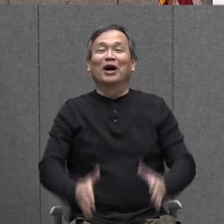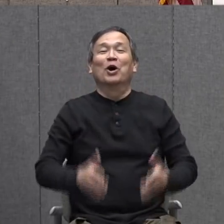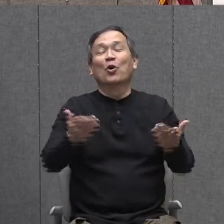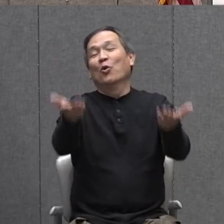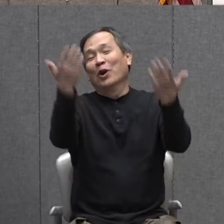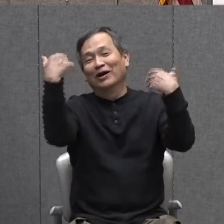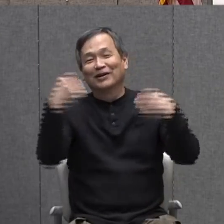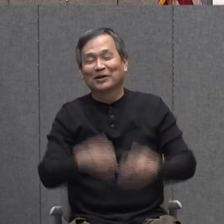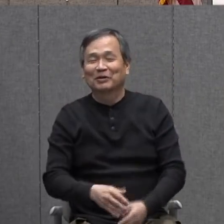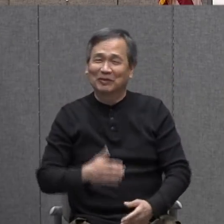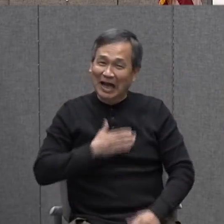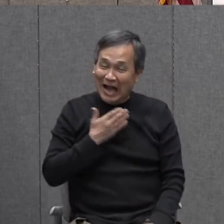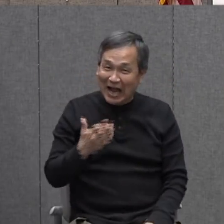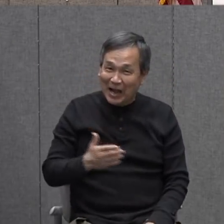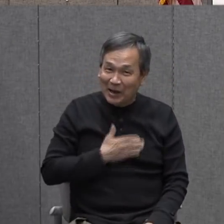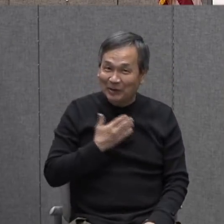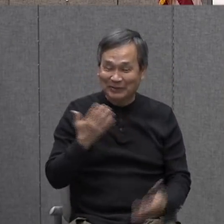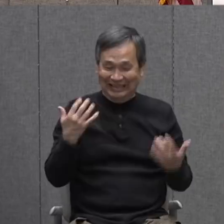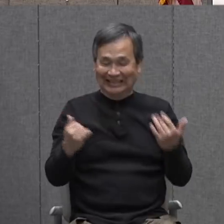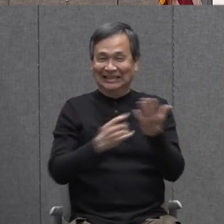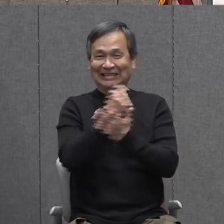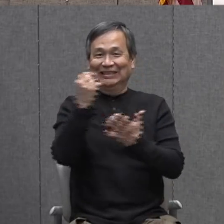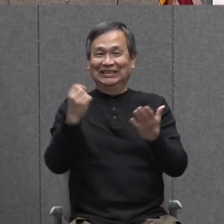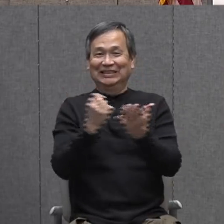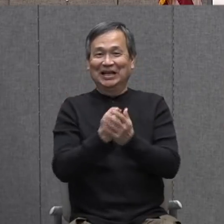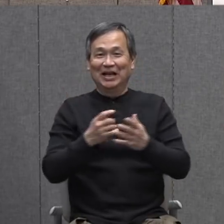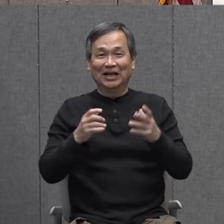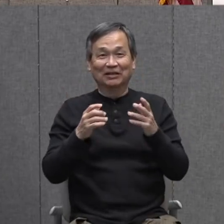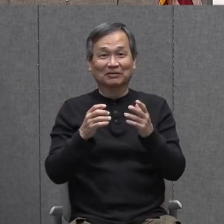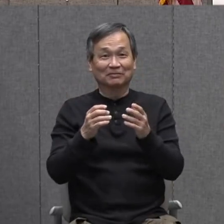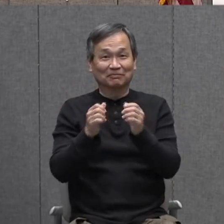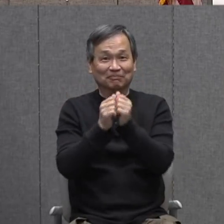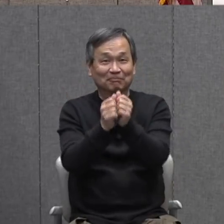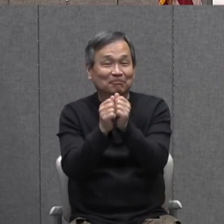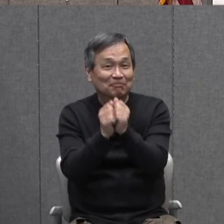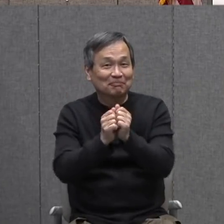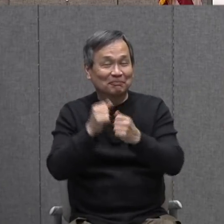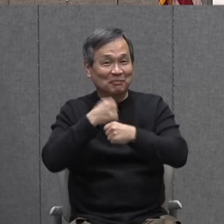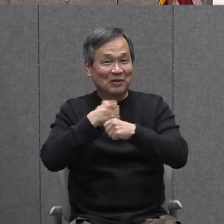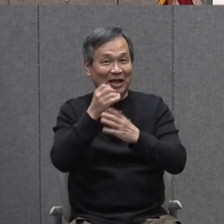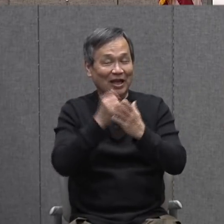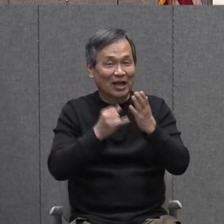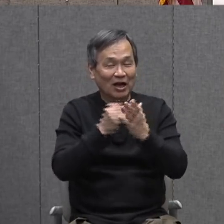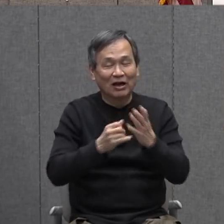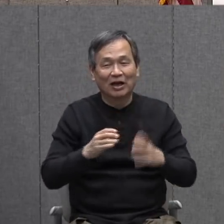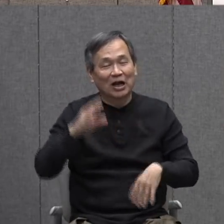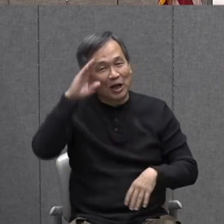I am so happy to have this time to make art with you. In times of trouble and conflict